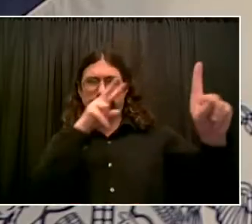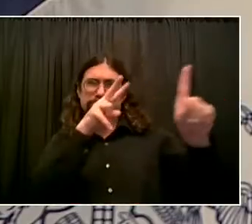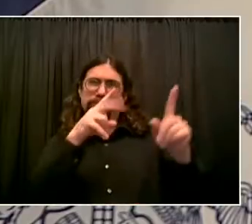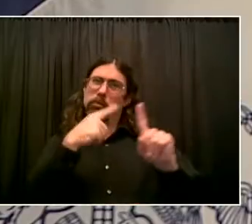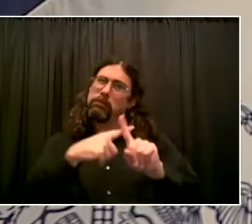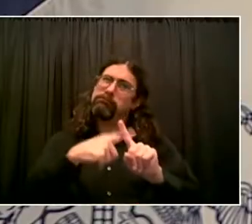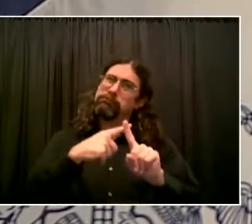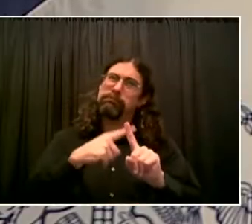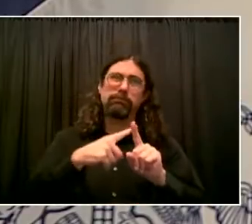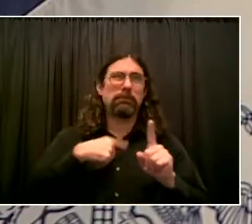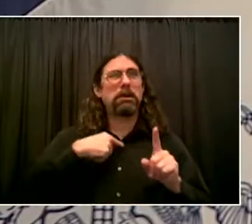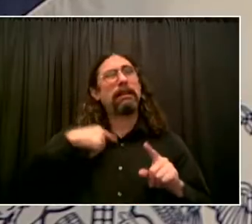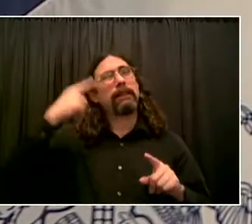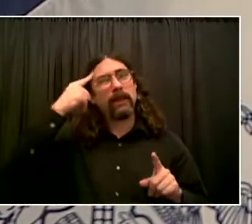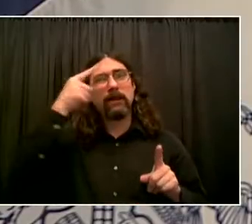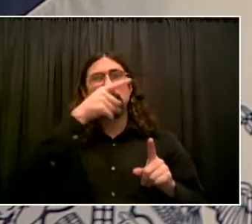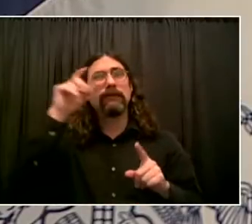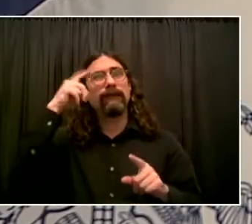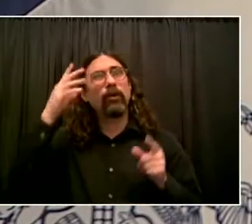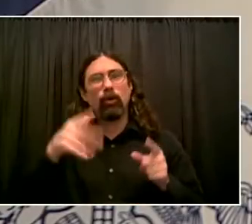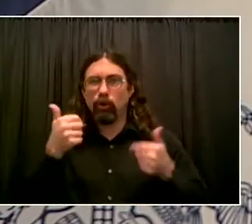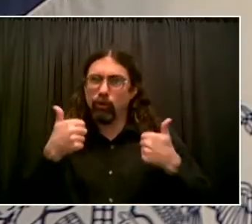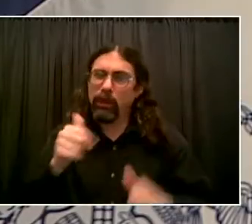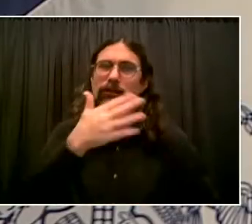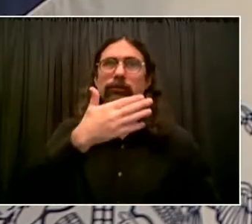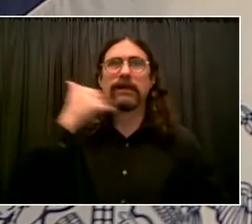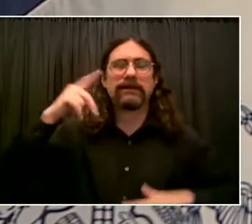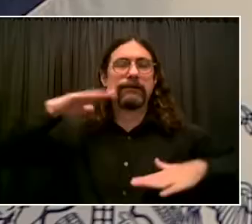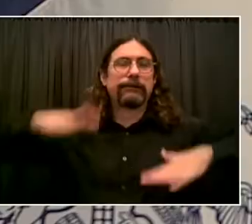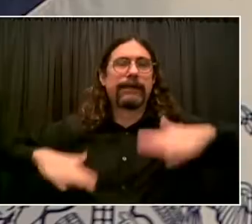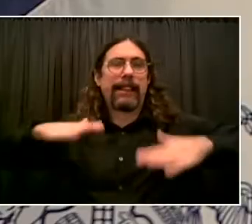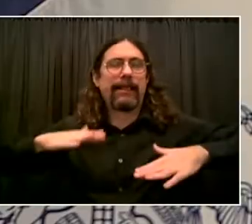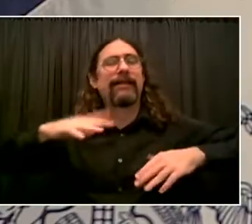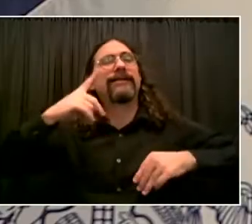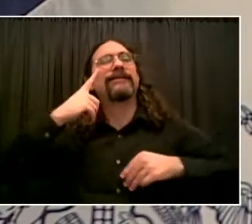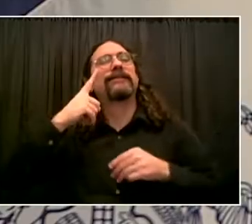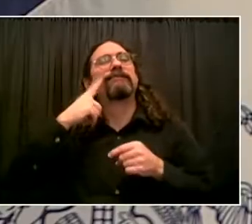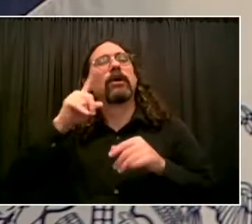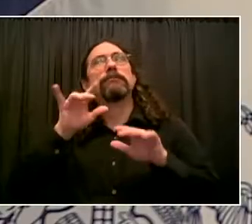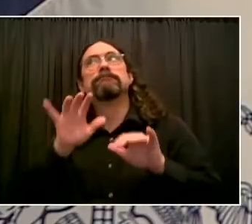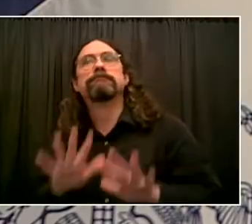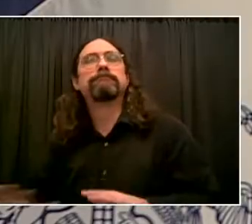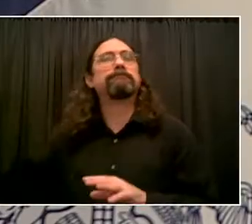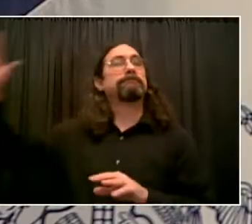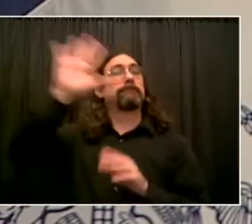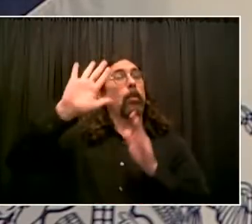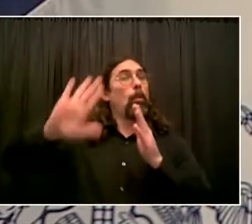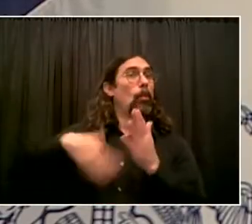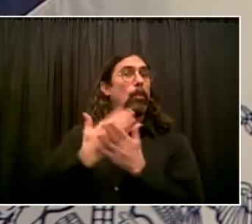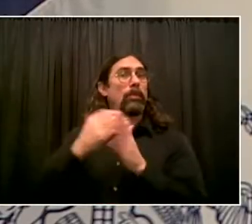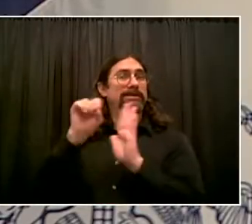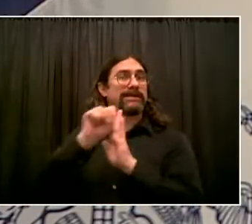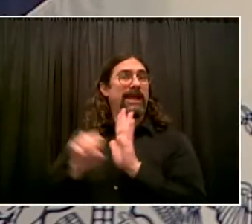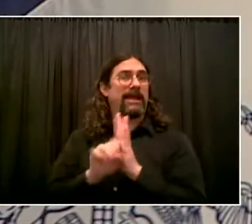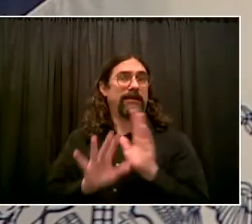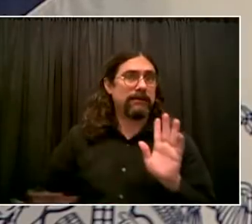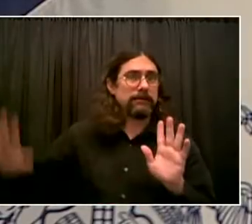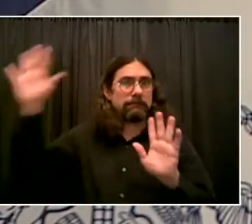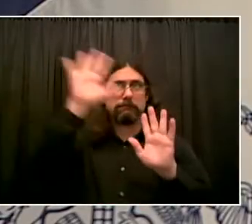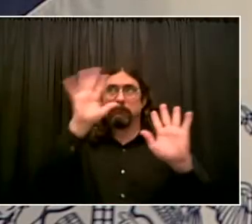BALANCE THINGS, BUT I THINK IT